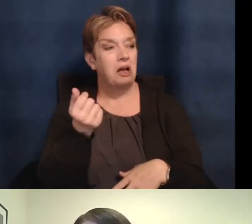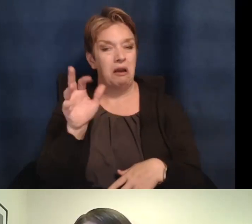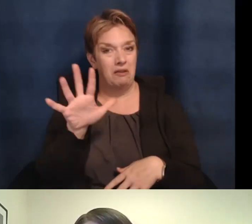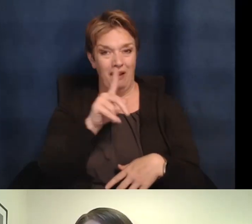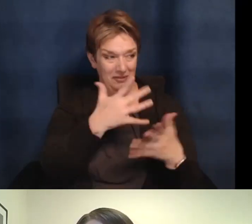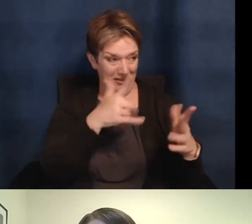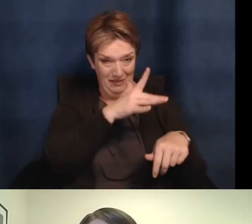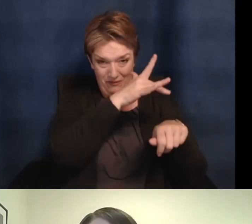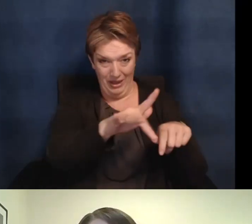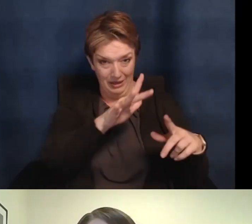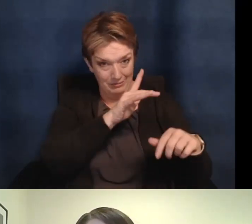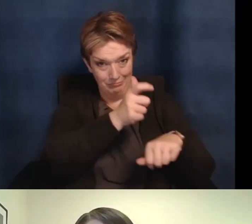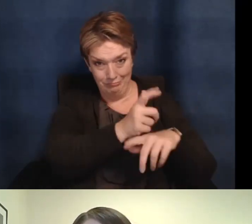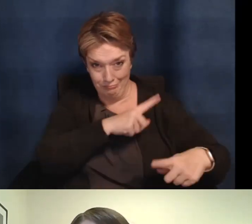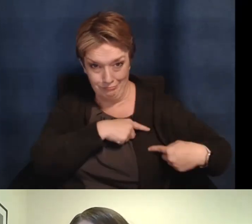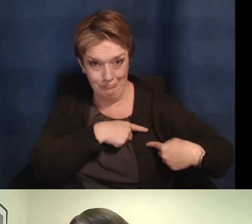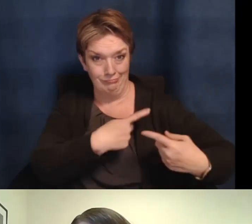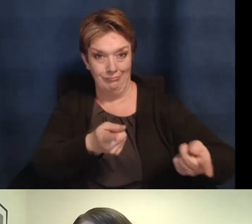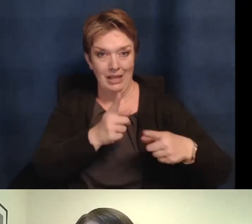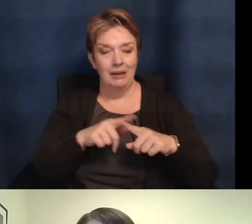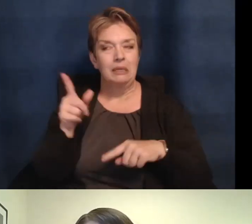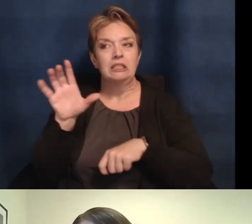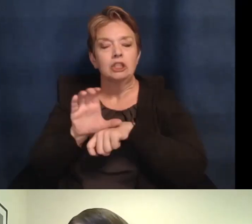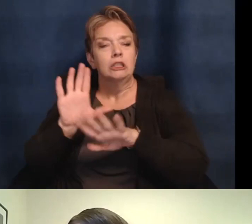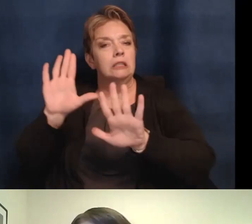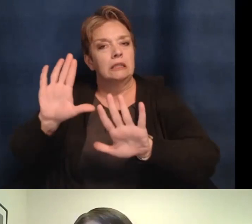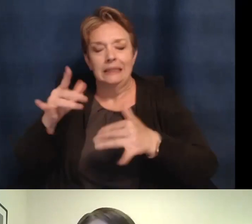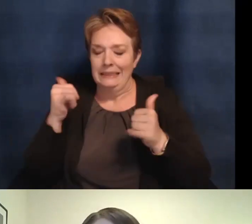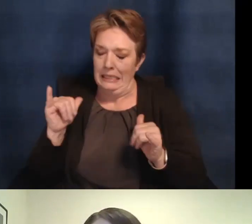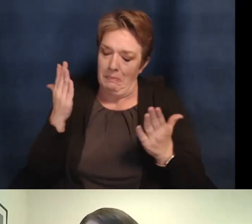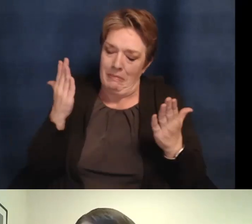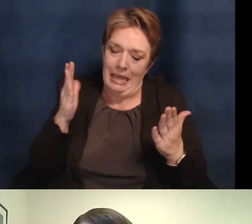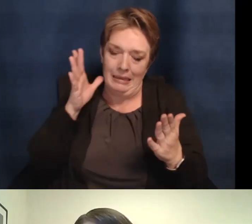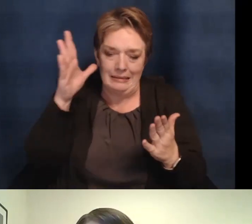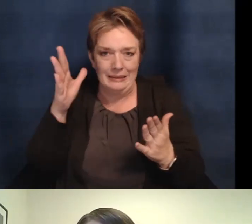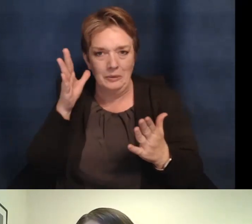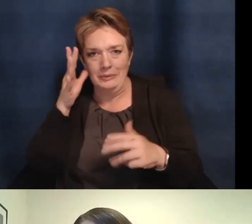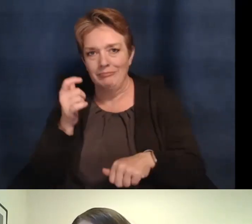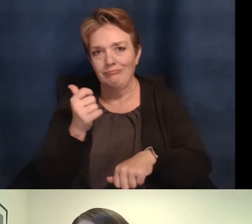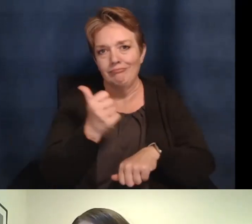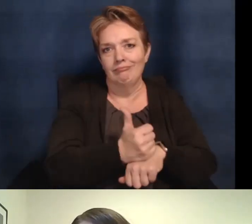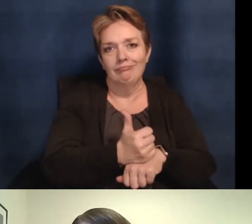But I believe the church was still thinking there was a chance they could have some sort of project up there,